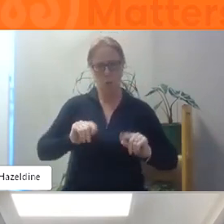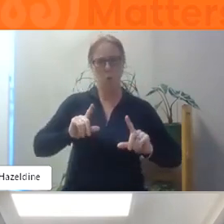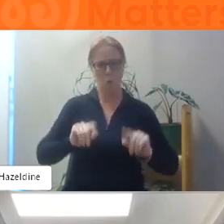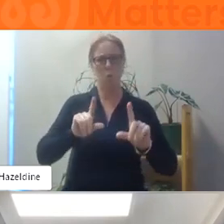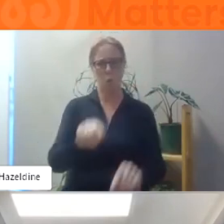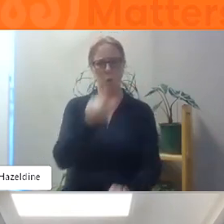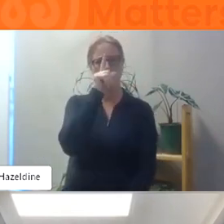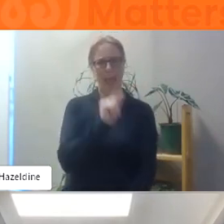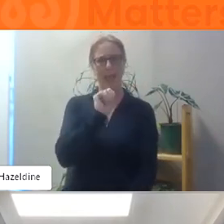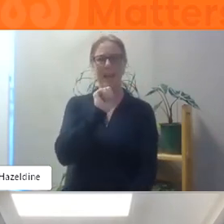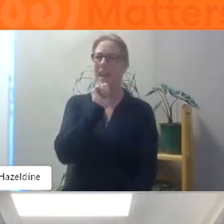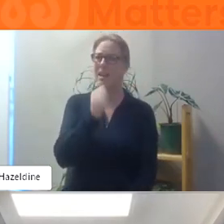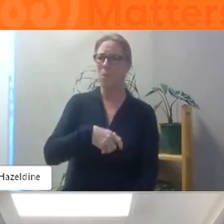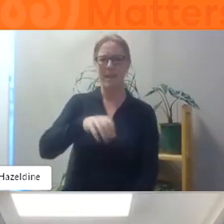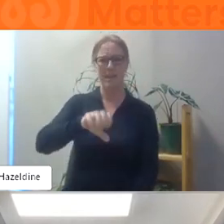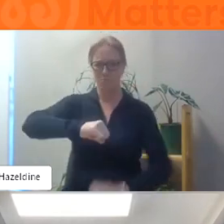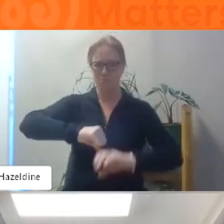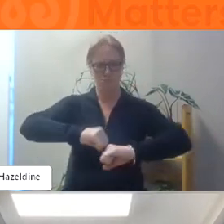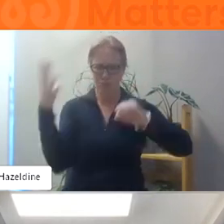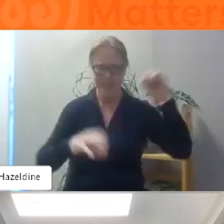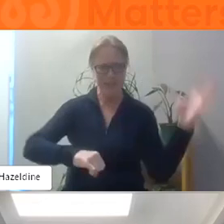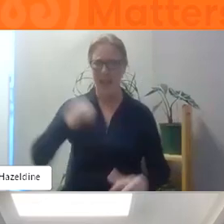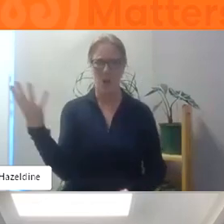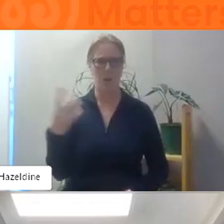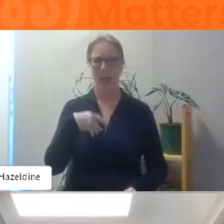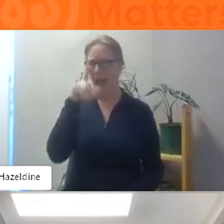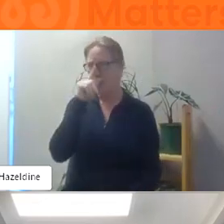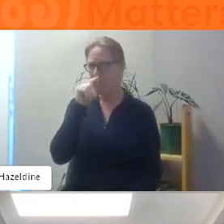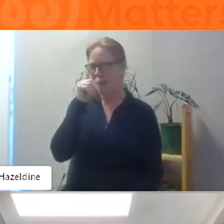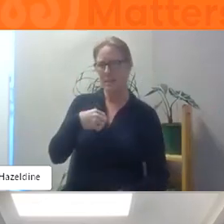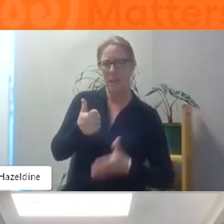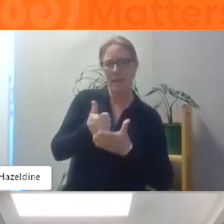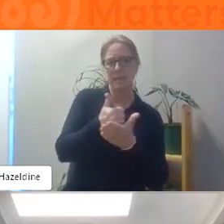to dismantle ableism and support people to shift their thinking